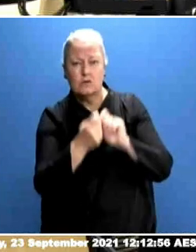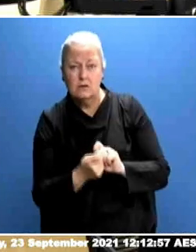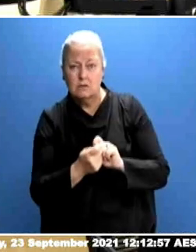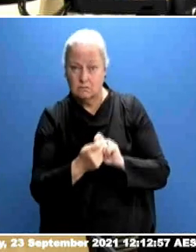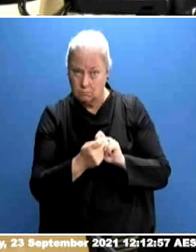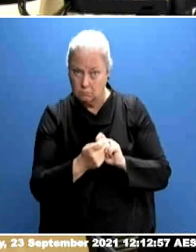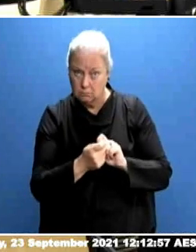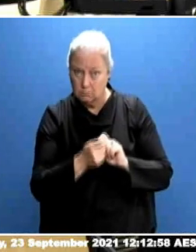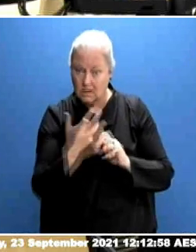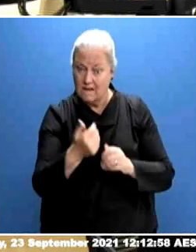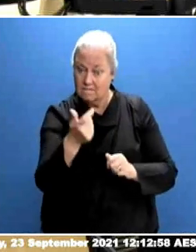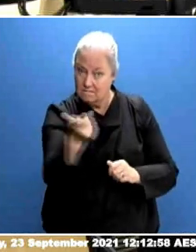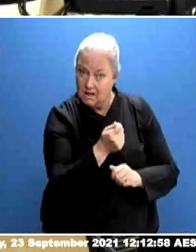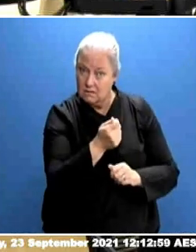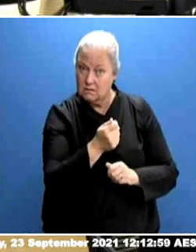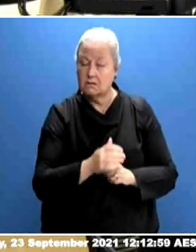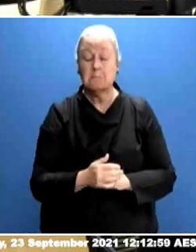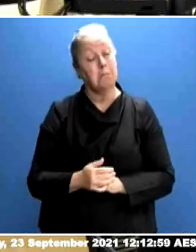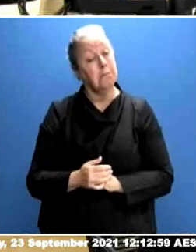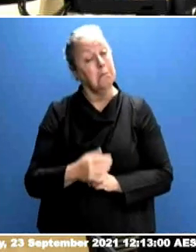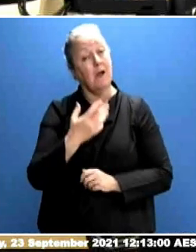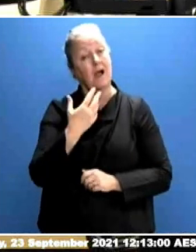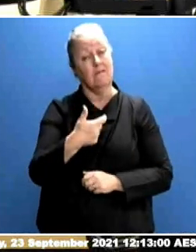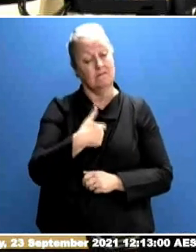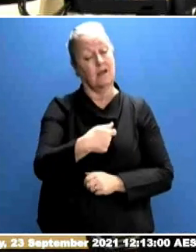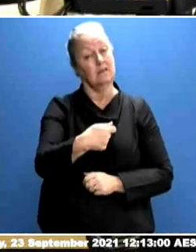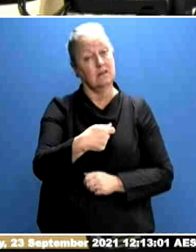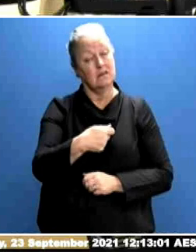We're invited. We certainly make every effort to.